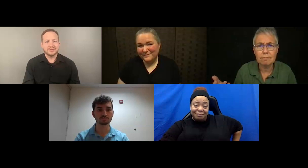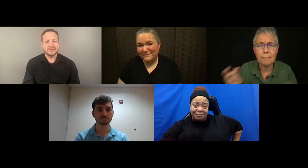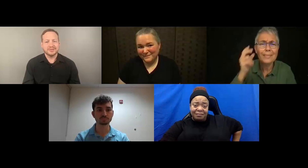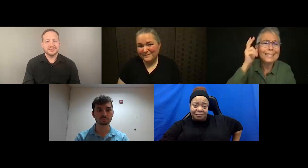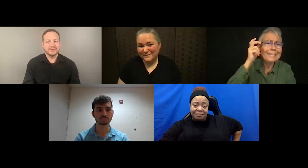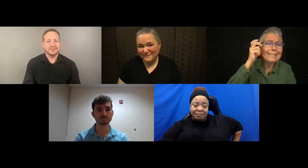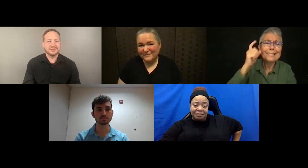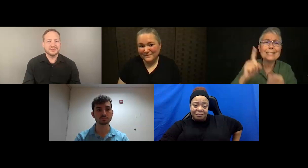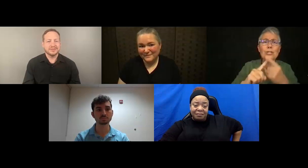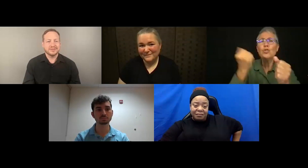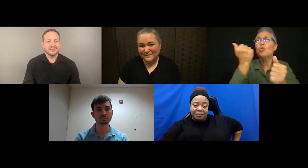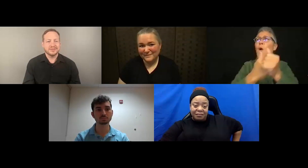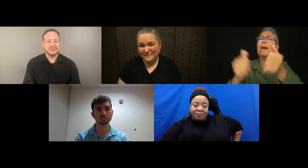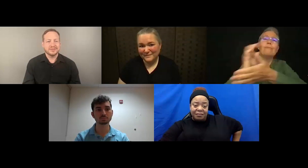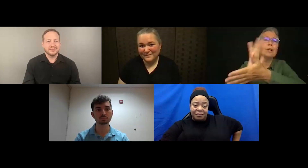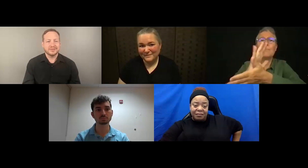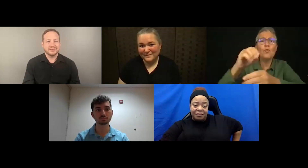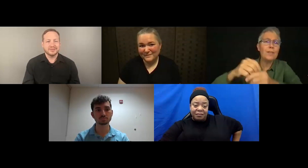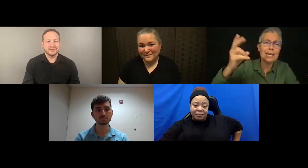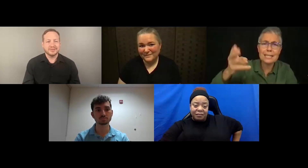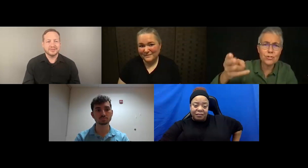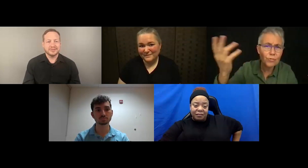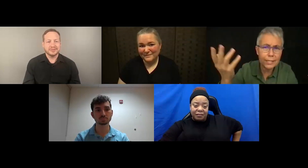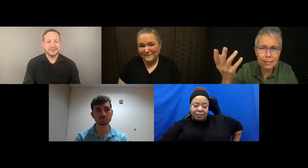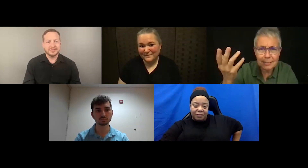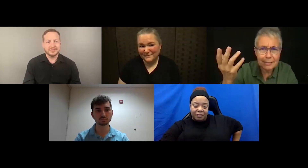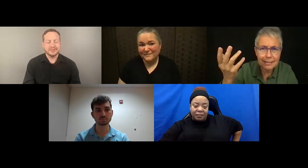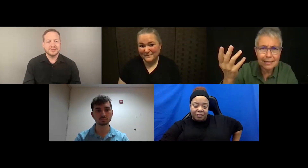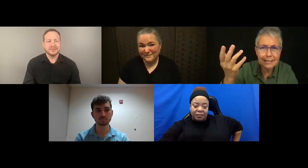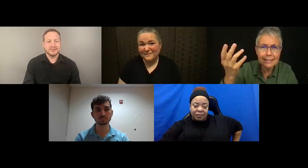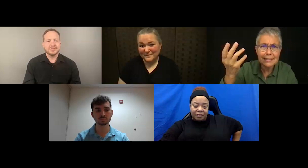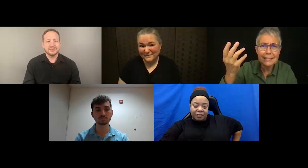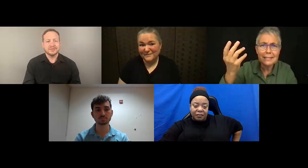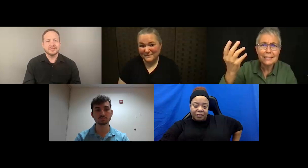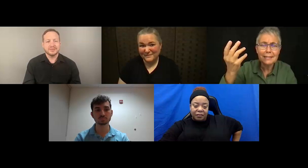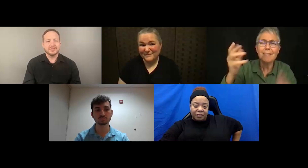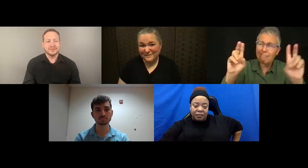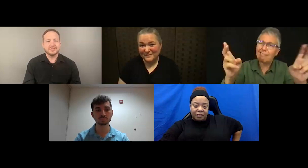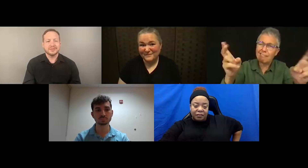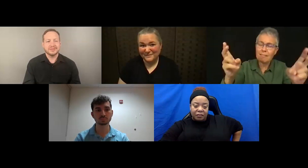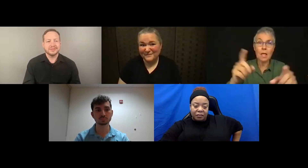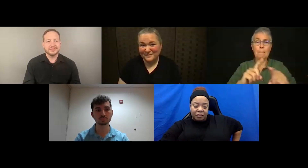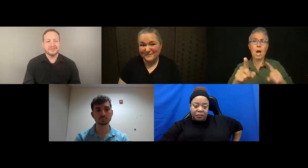whole internet. It's listened to every movie in history. It it has all